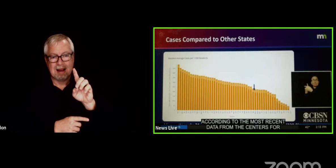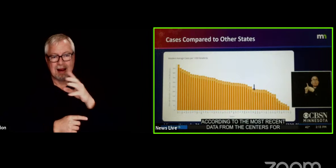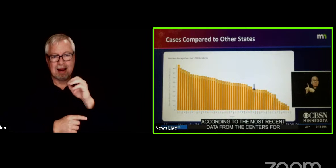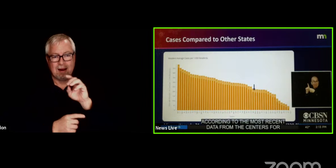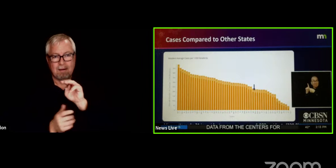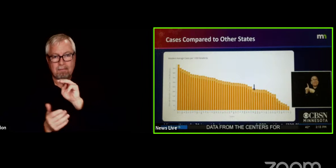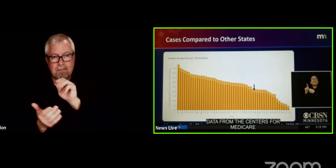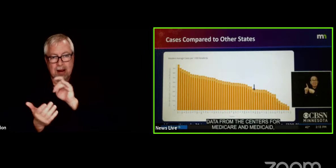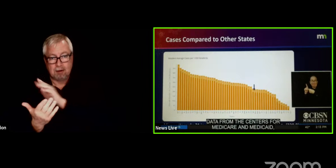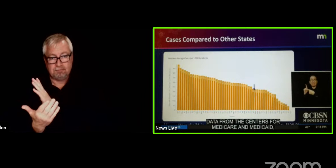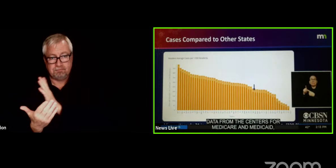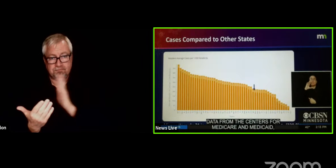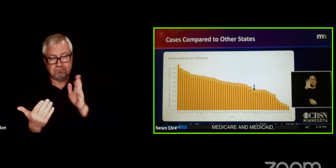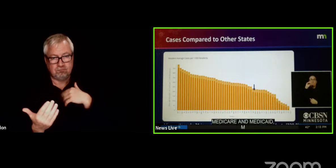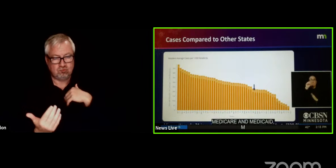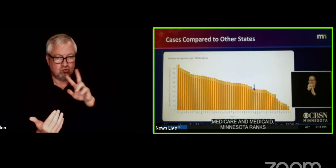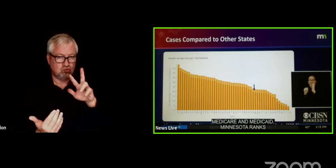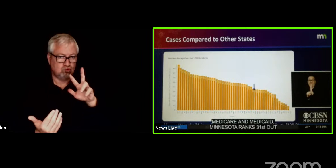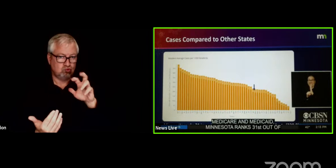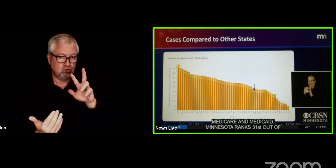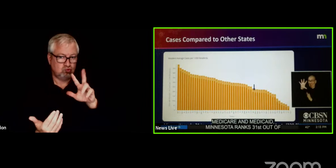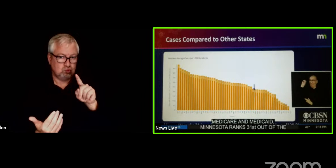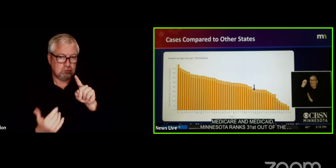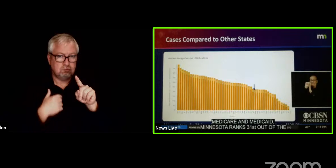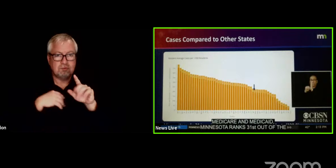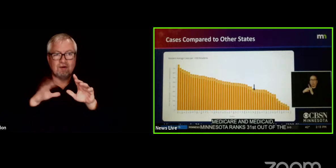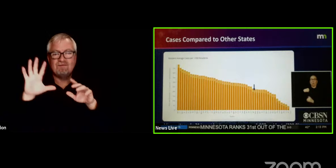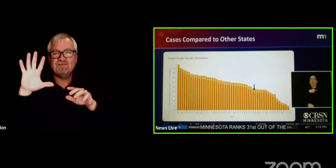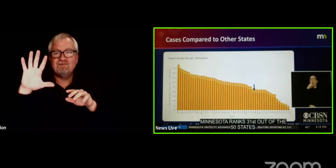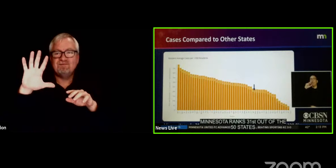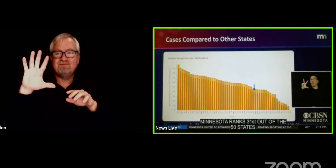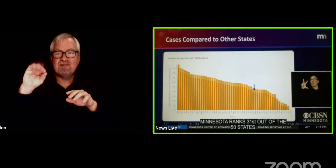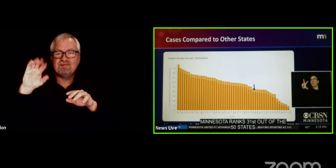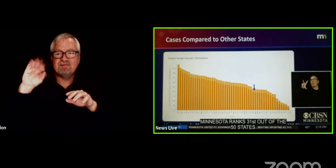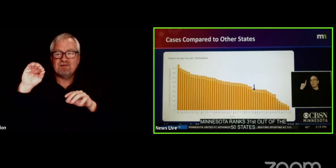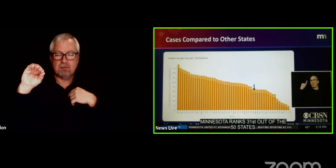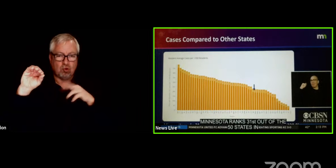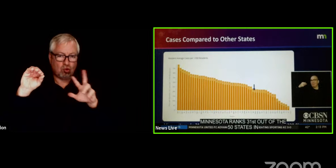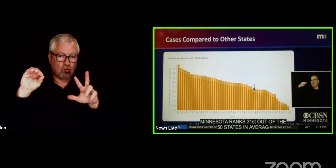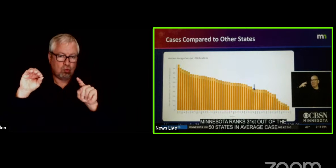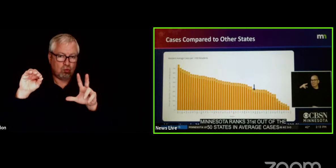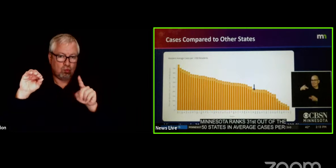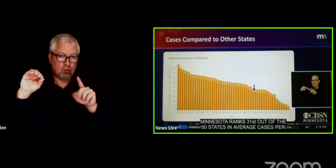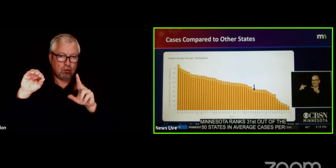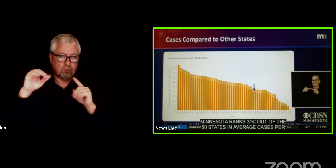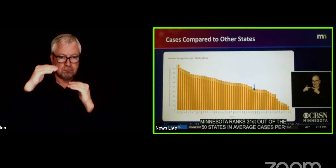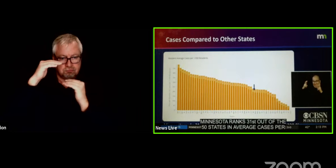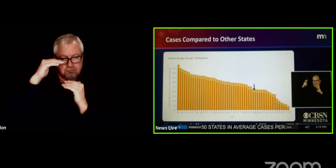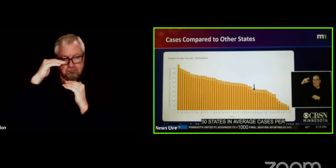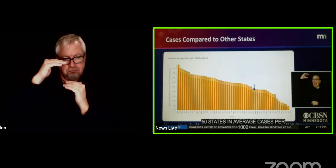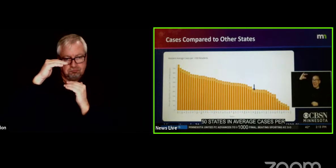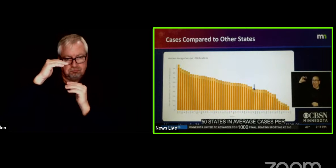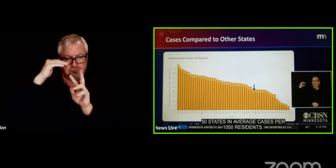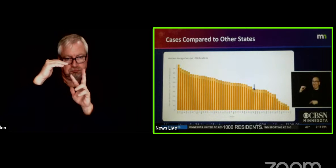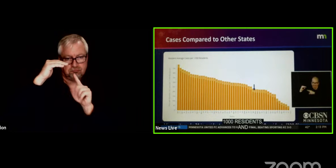CASES PER 1,000 RESIDENTS. AND THIS IS AN AREA WHERE YOU WANT THE CLOSER TO 50 THE BETTER, YOU